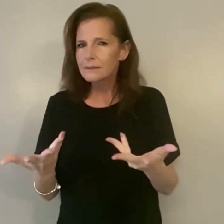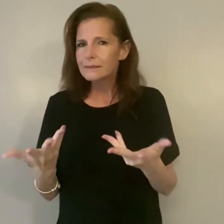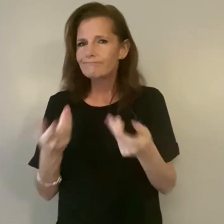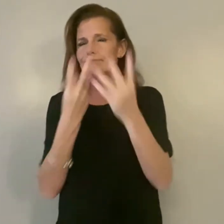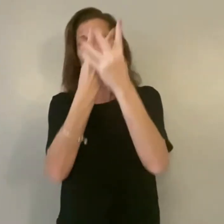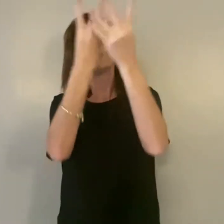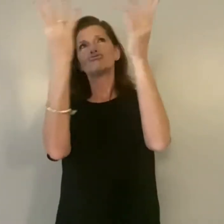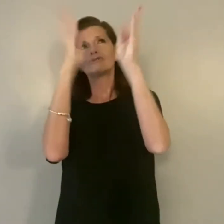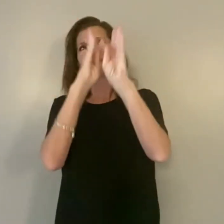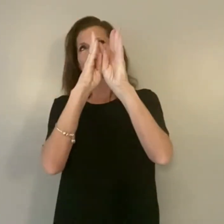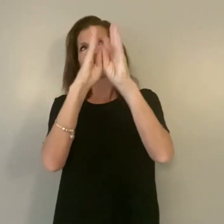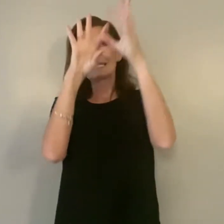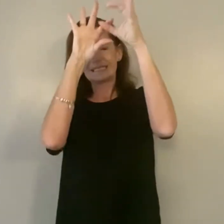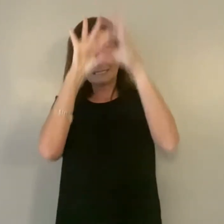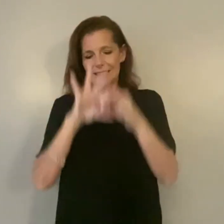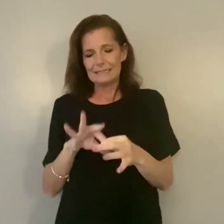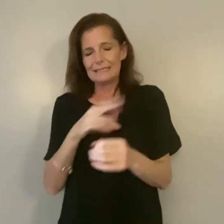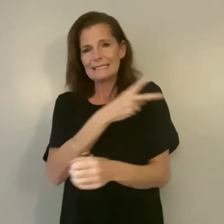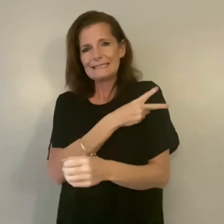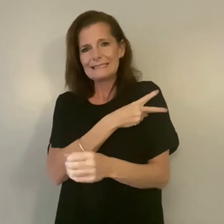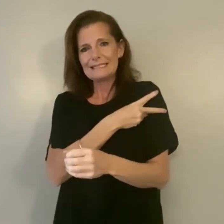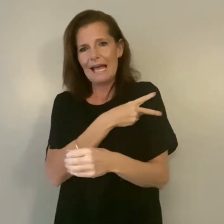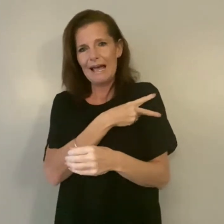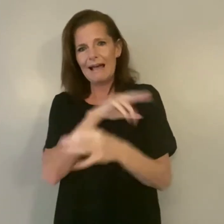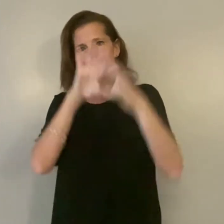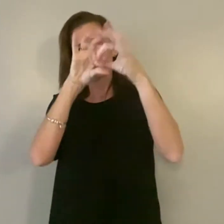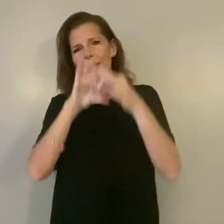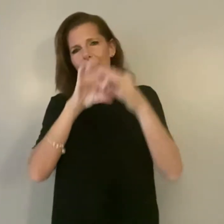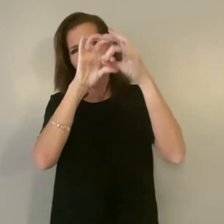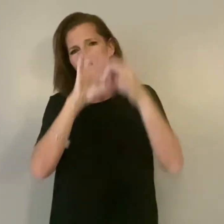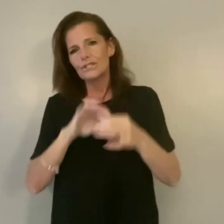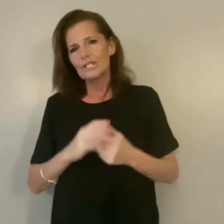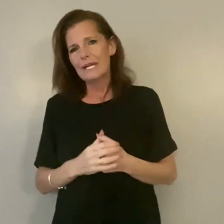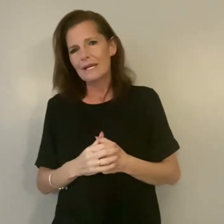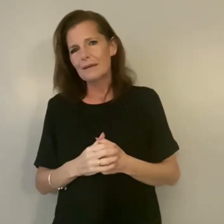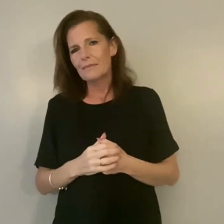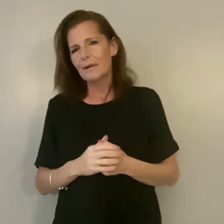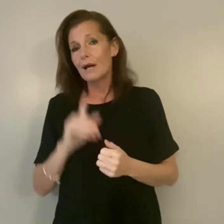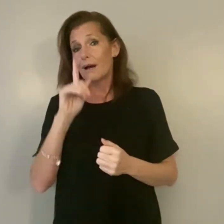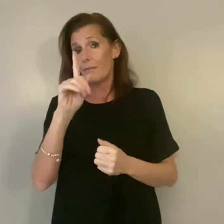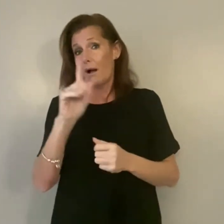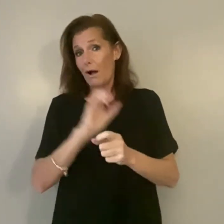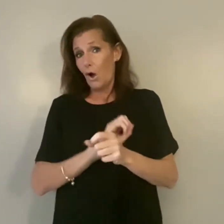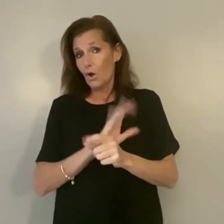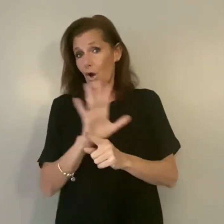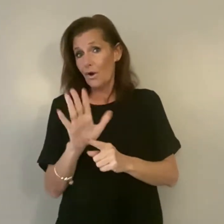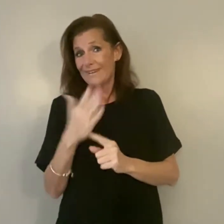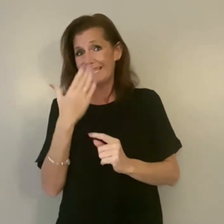between boards of trustees and operational teams. But I would say that since COVID,